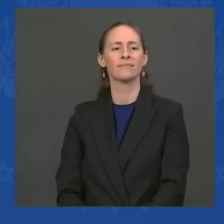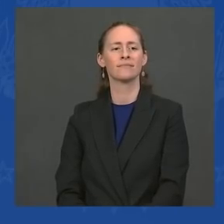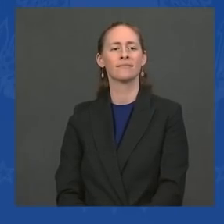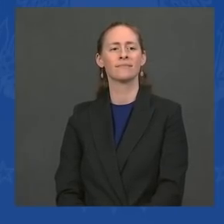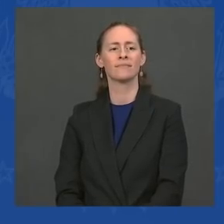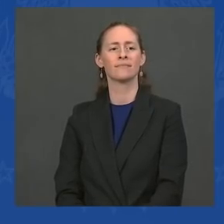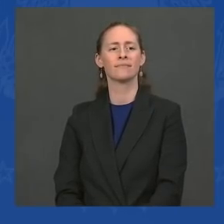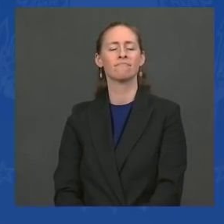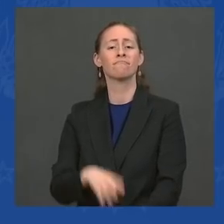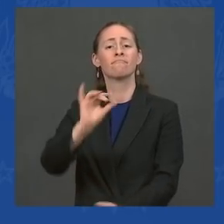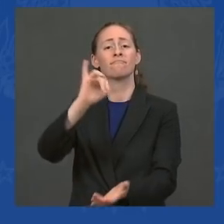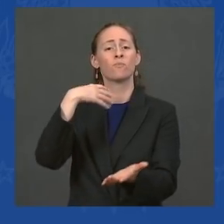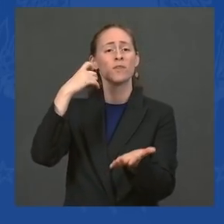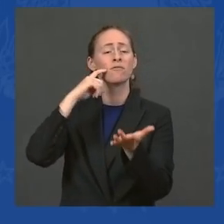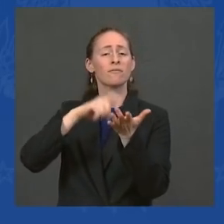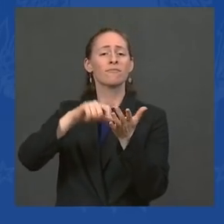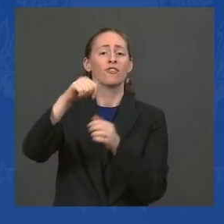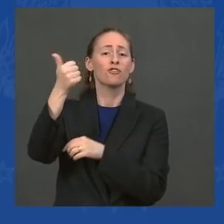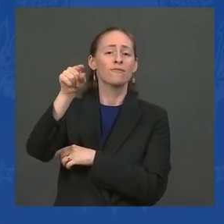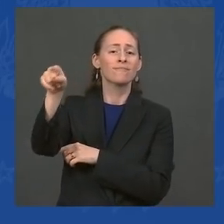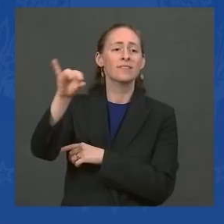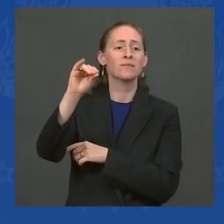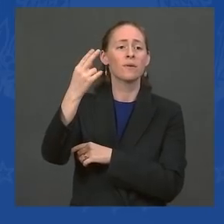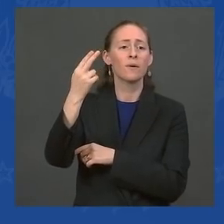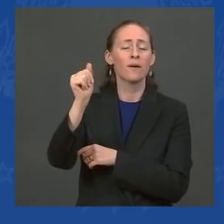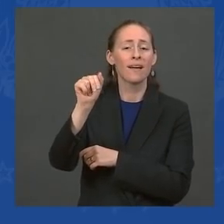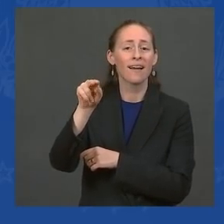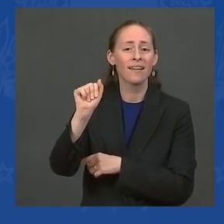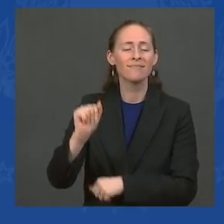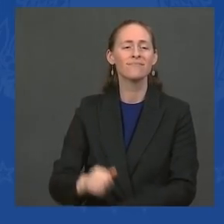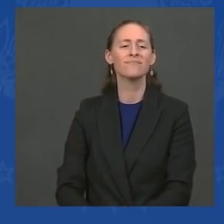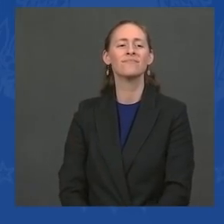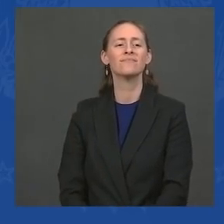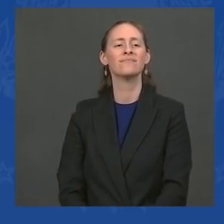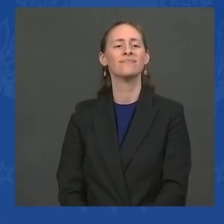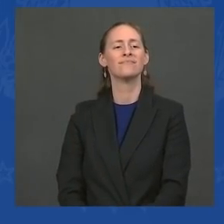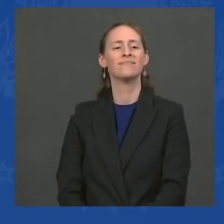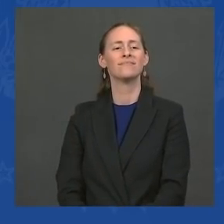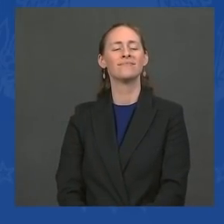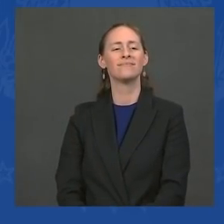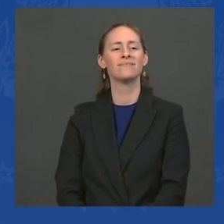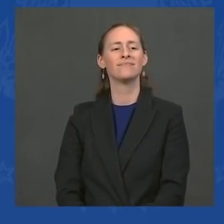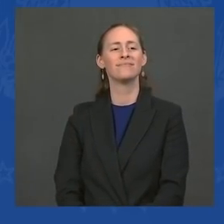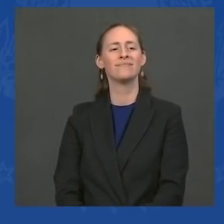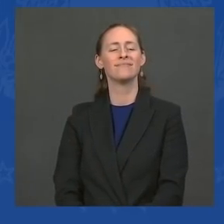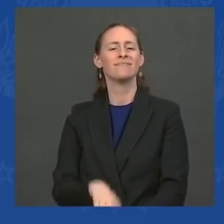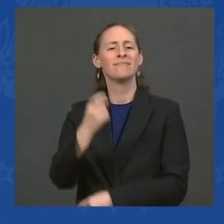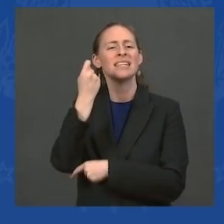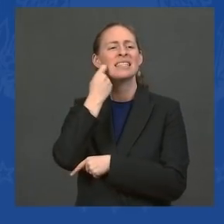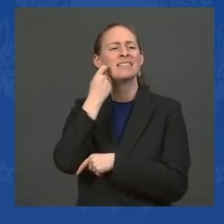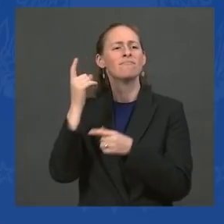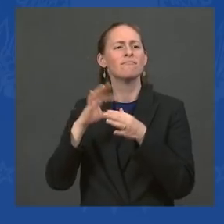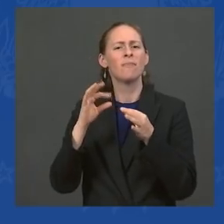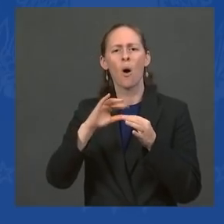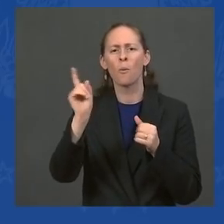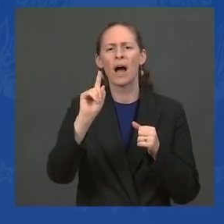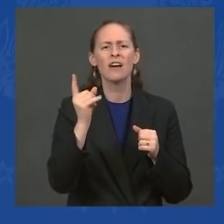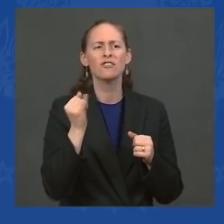My -- the comment I got from Jahana I get from everybody: "Where's Jill?" "Where's Jill?"